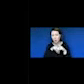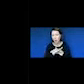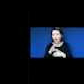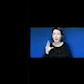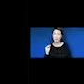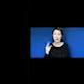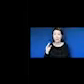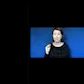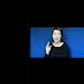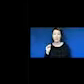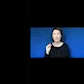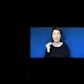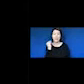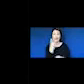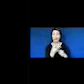any questions of the business.